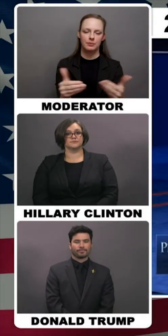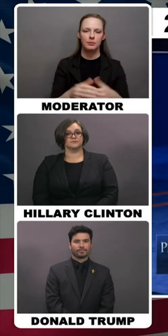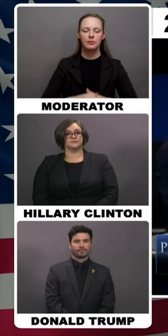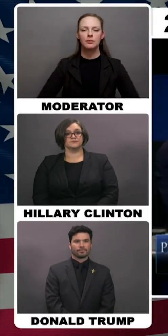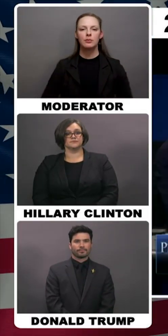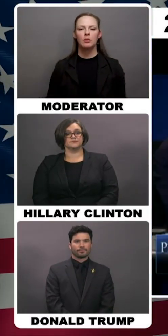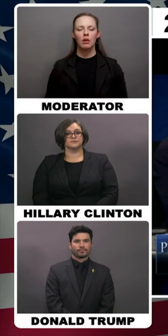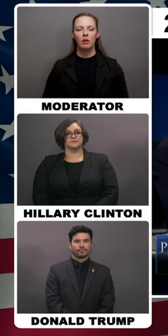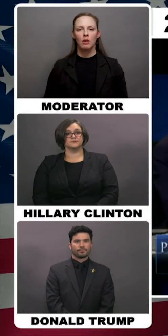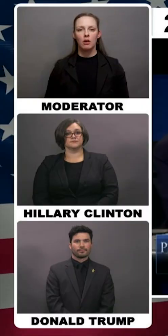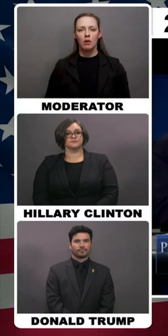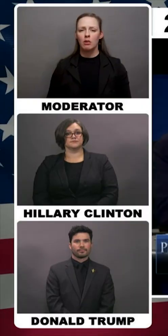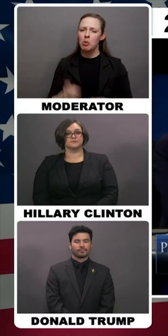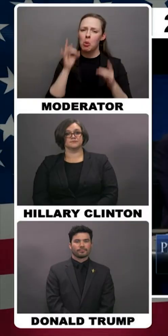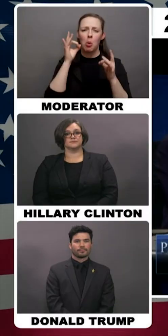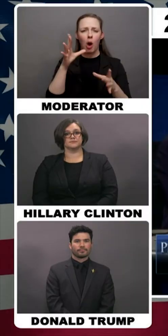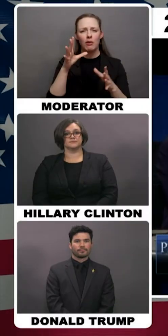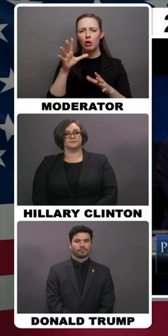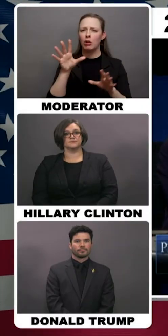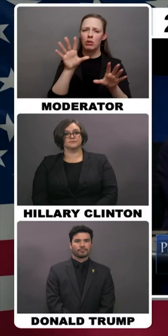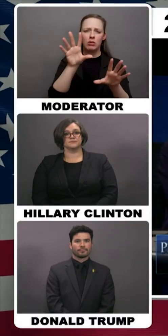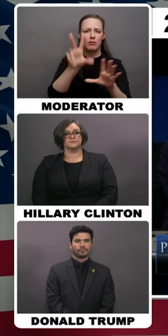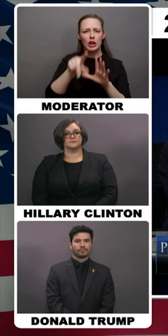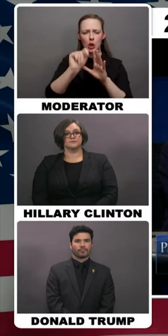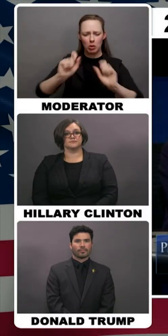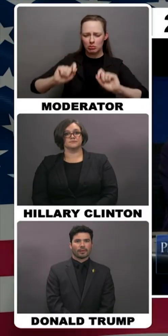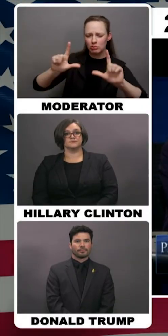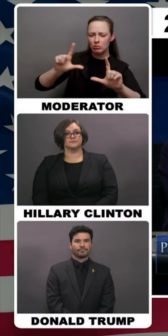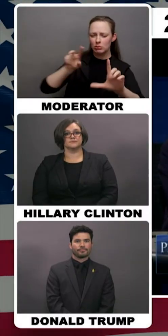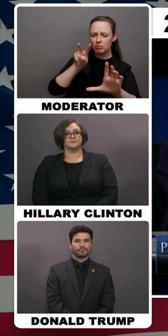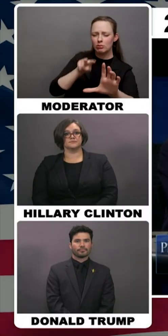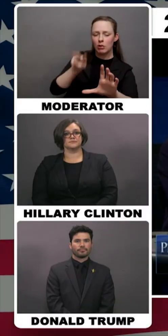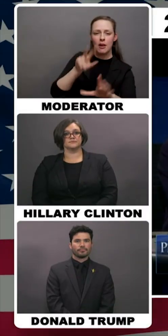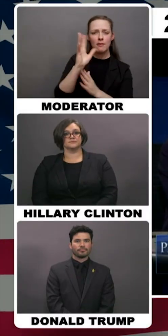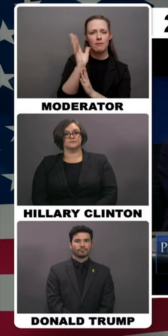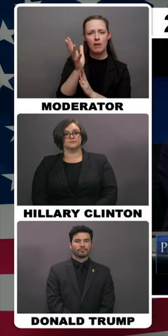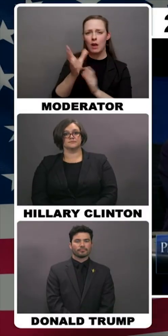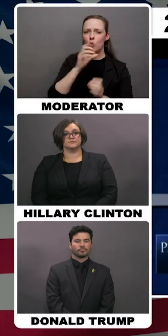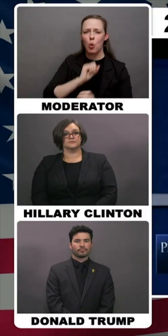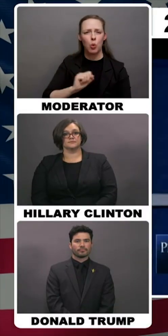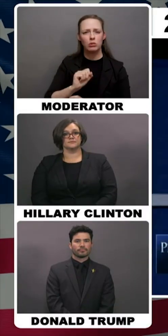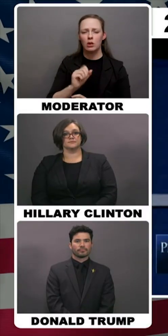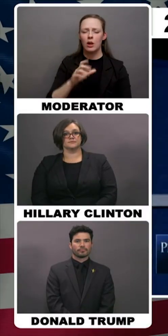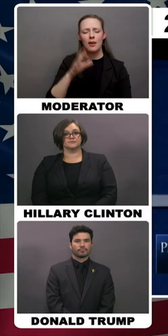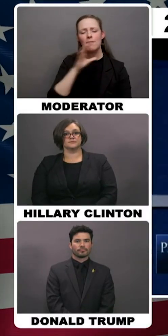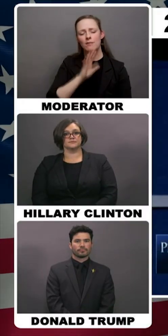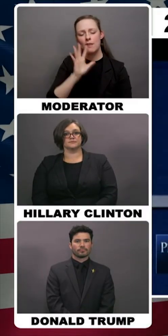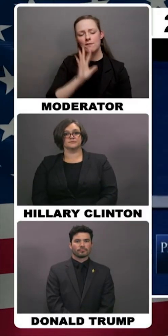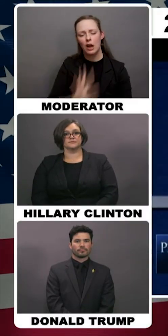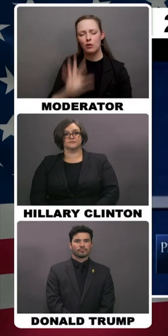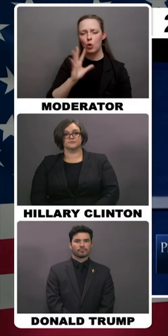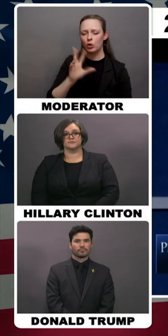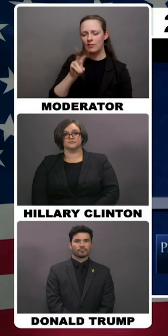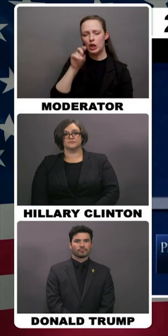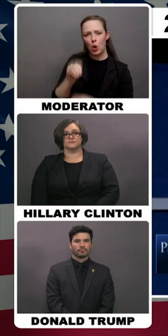of a five-year-old Syrian boy named Amron, sitting in an ambulance after being pulled from the rubble, rubble after an airstrike.